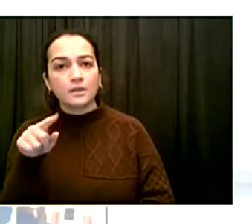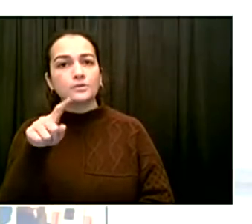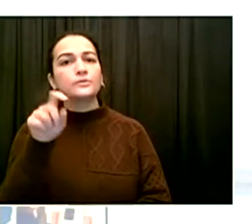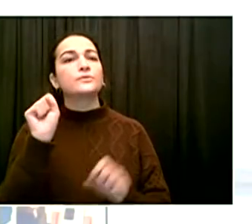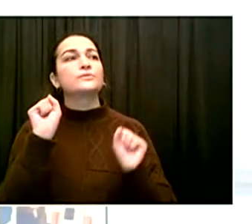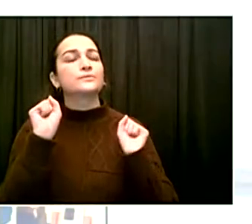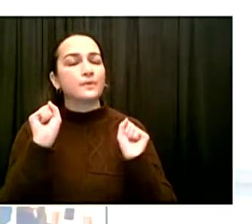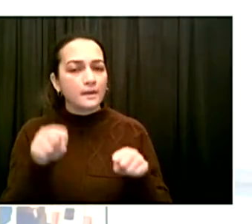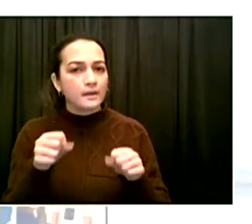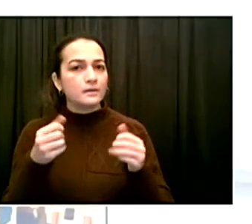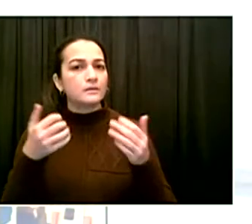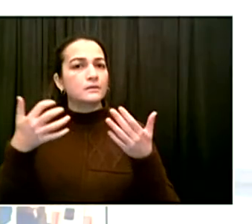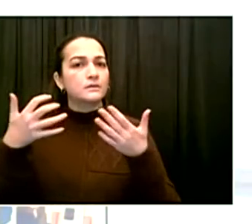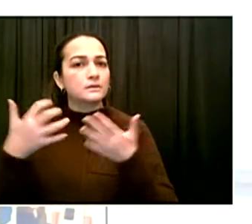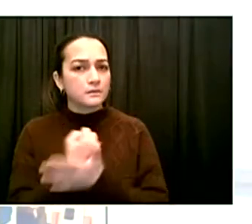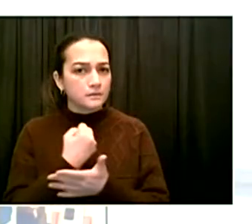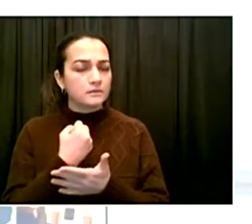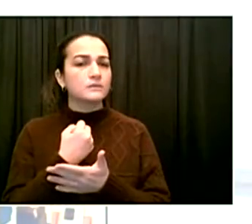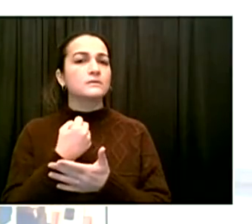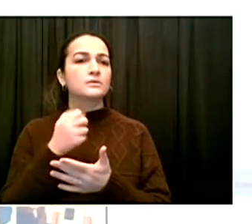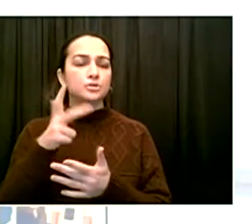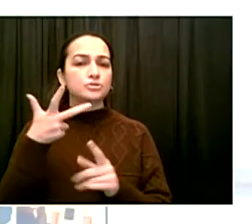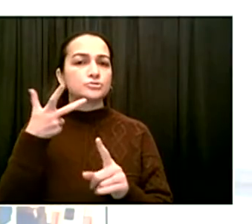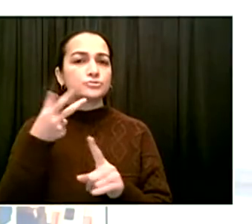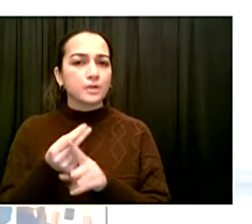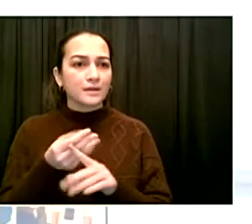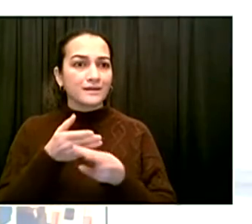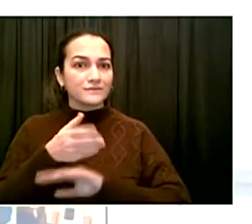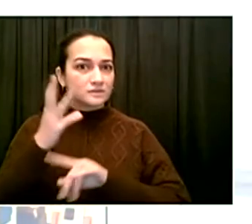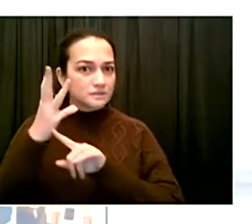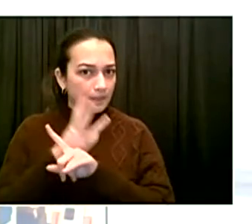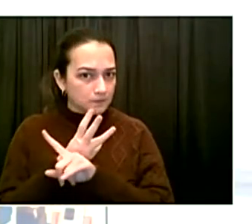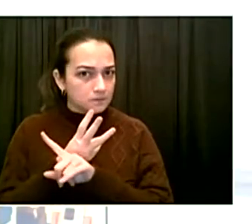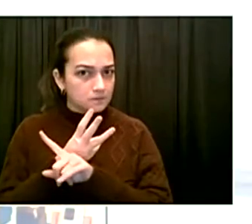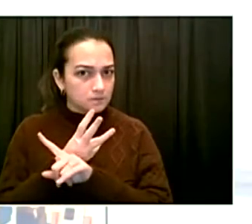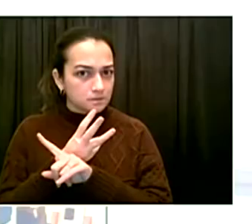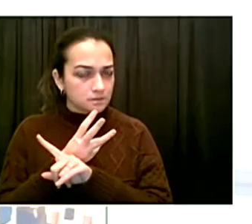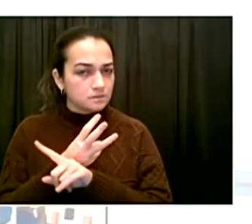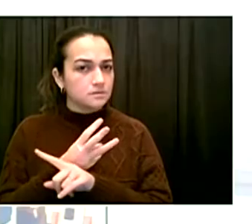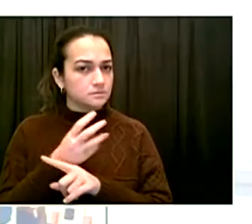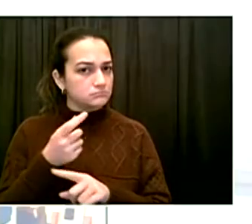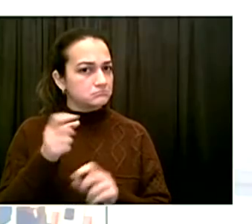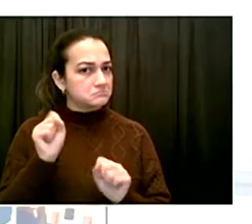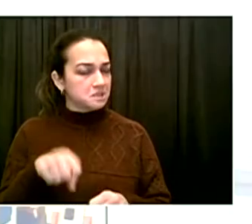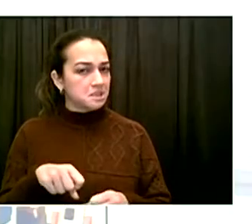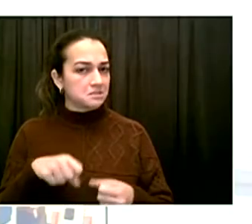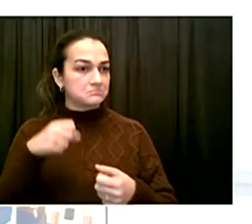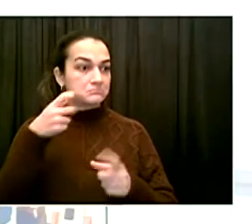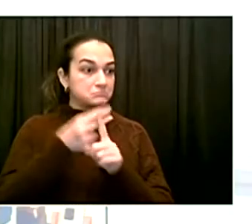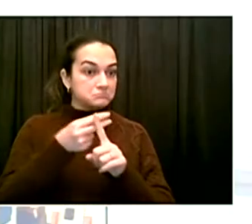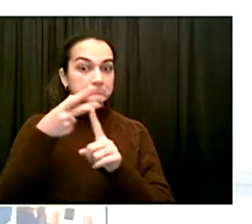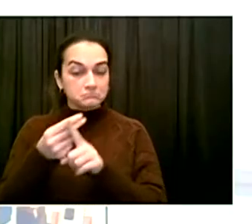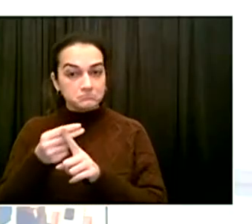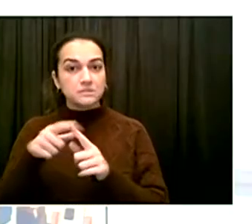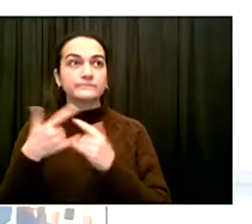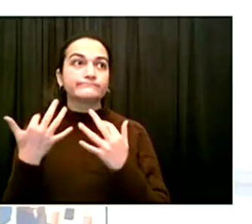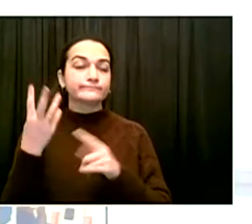IF YOU ARE SIX MONTHS OUT FROM YOUR PFIZER OR MODERNA SECOND DOSE OR TWO MONTHS OUT FROM J&J, GET YOUR BOTER, RIGHT NOW. THE HEALTH DEPARTMENT HAS ALSO